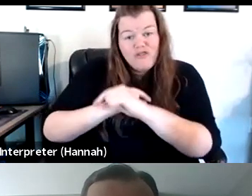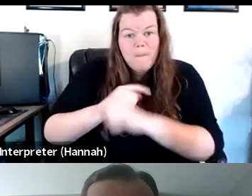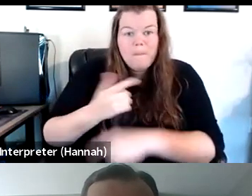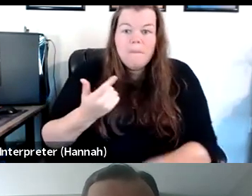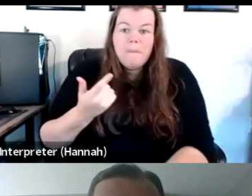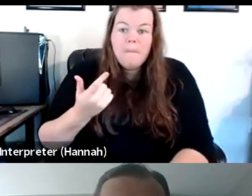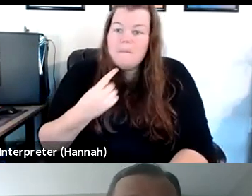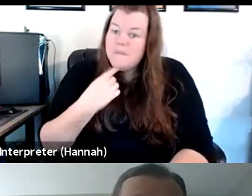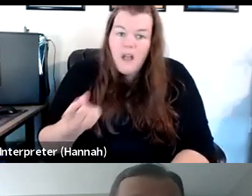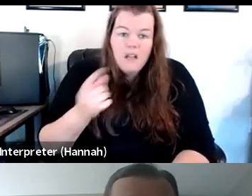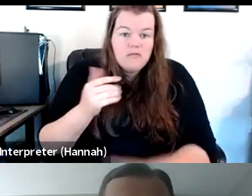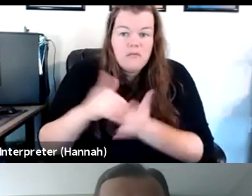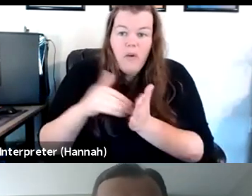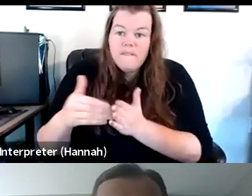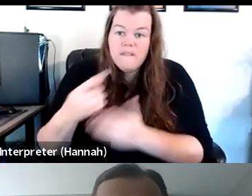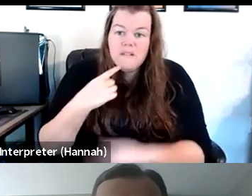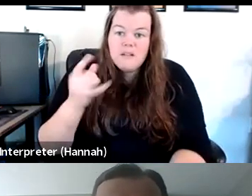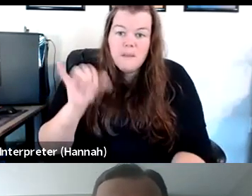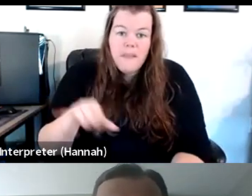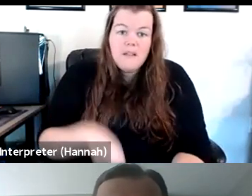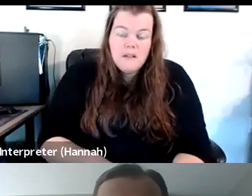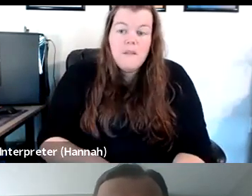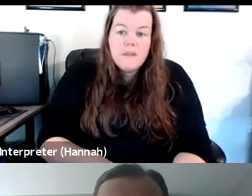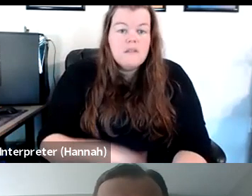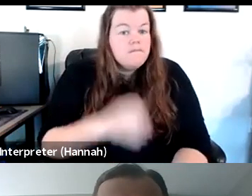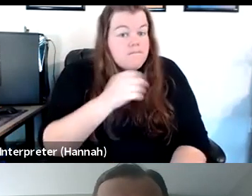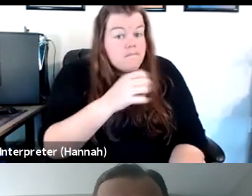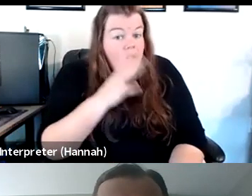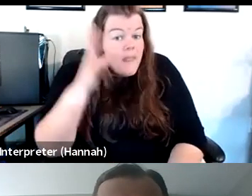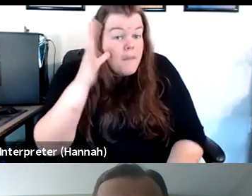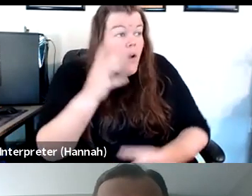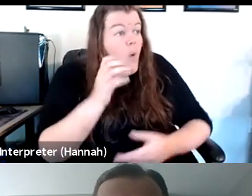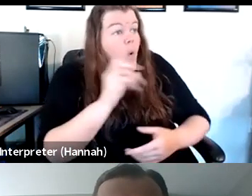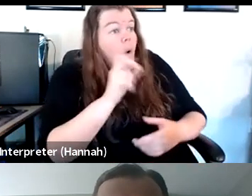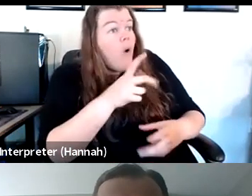Right exactly and the parent is used to trusting the school and believing what